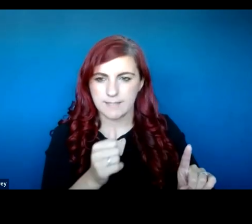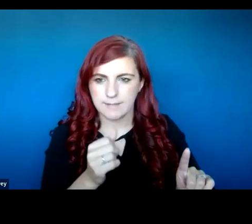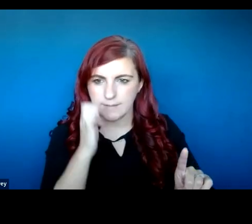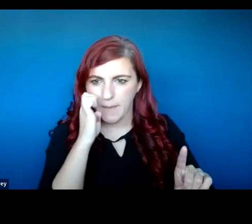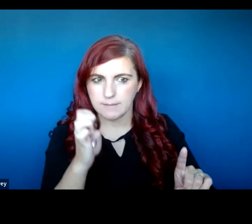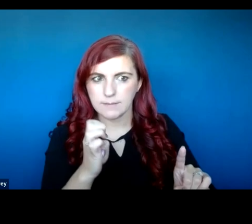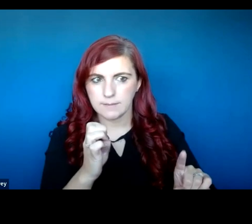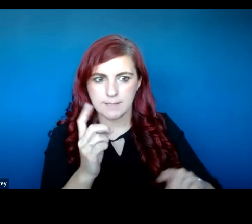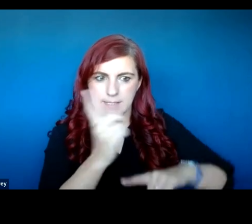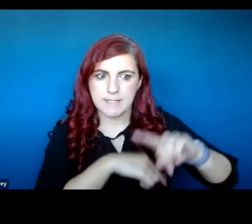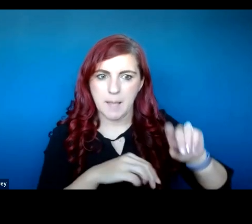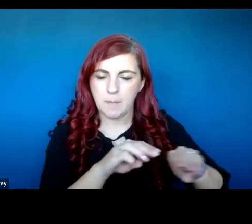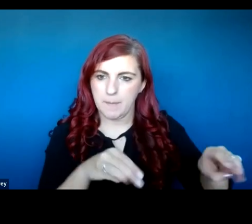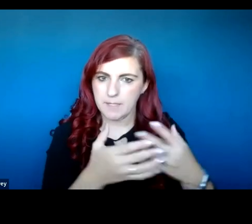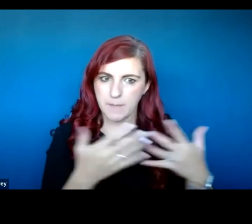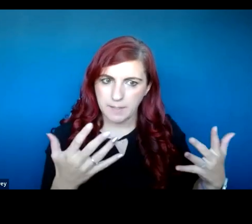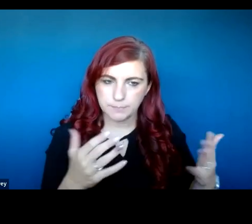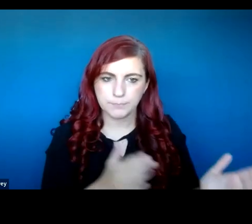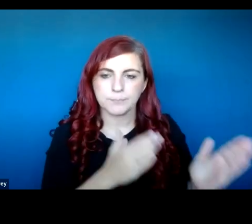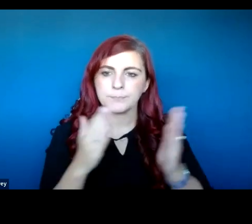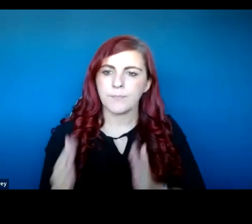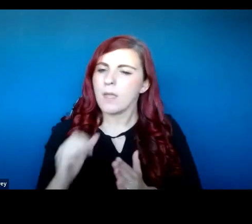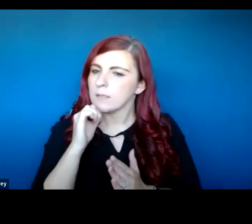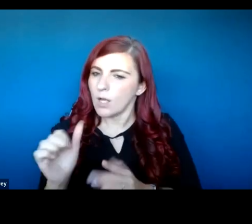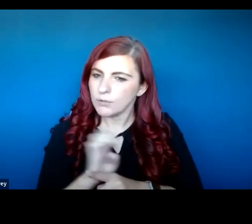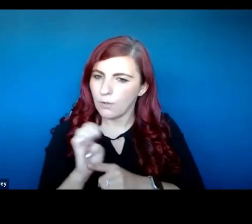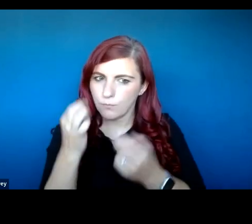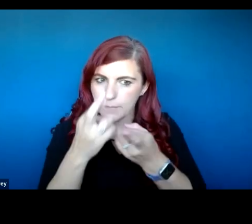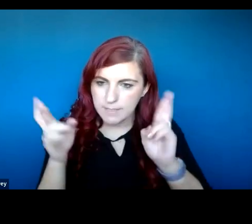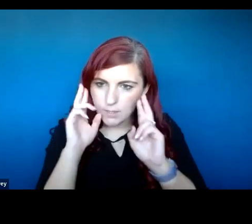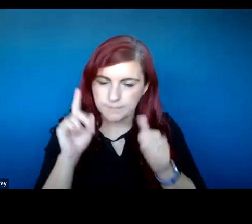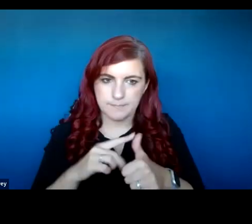In terms of under-representations of the survey, we had men, people with low